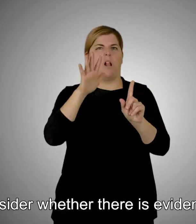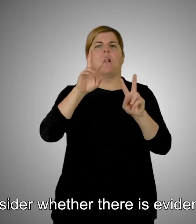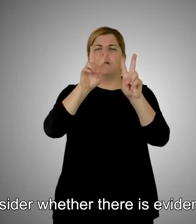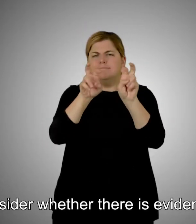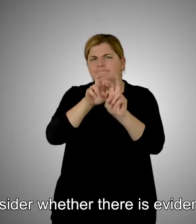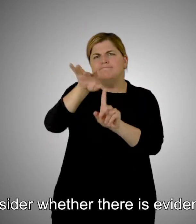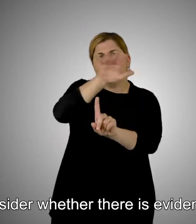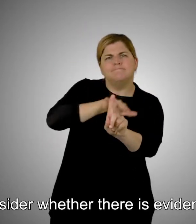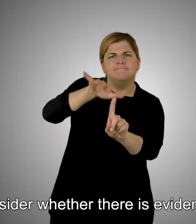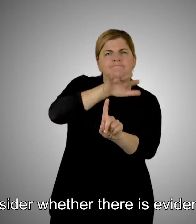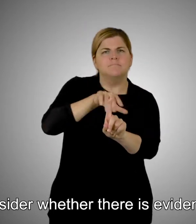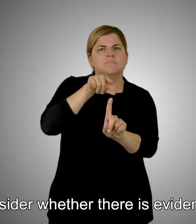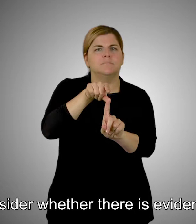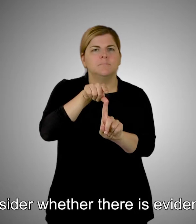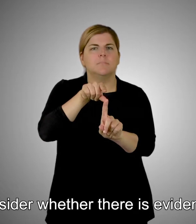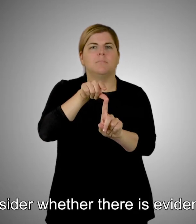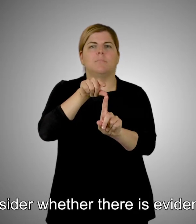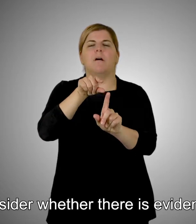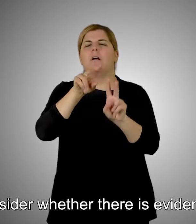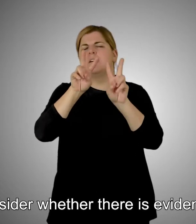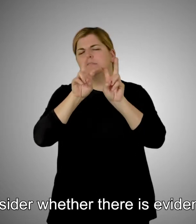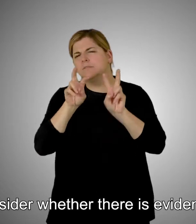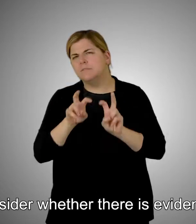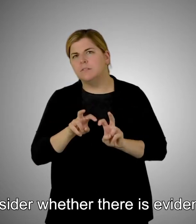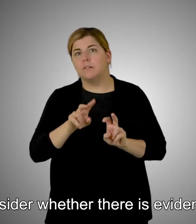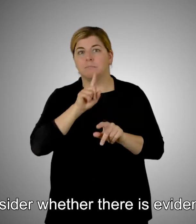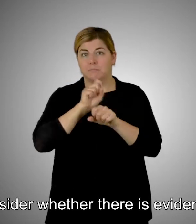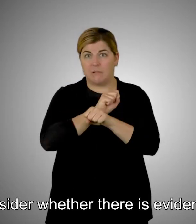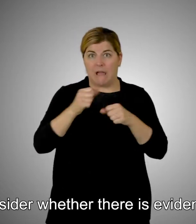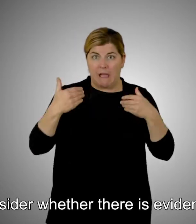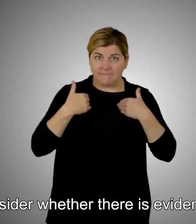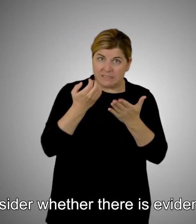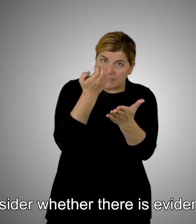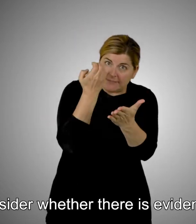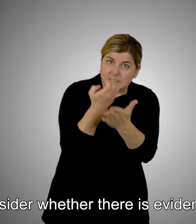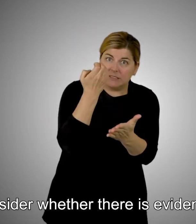to consider whether there is evidence to support